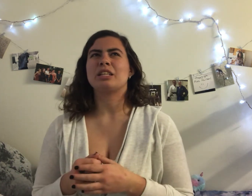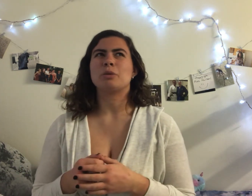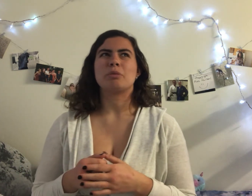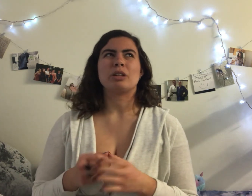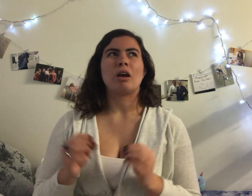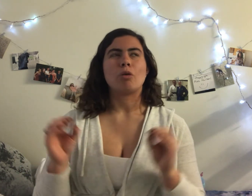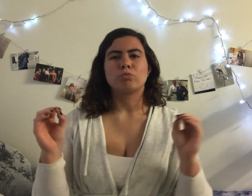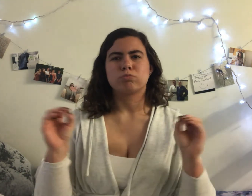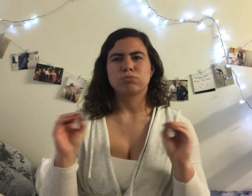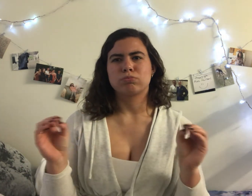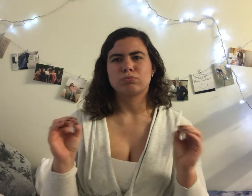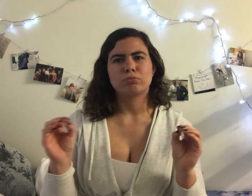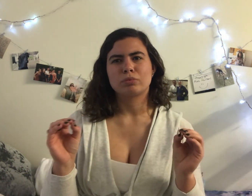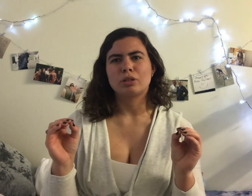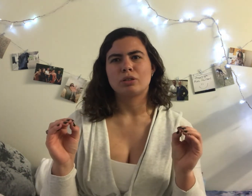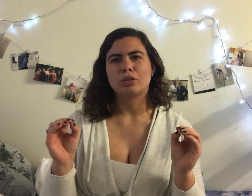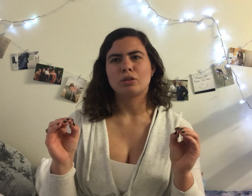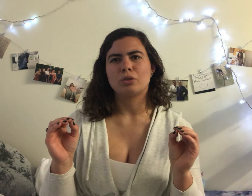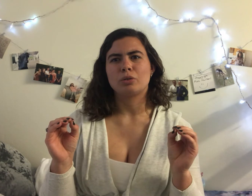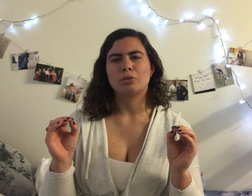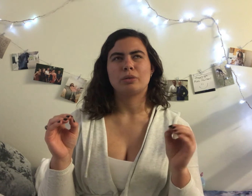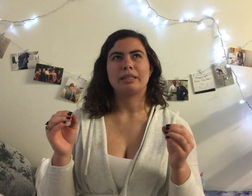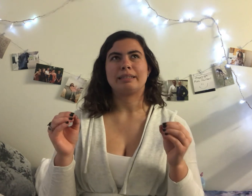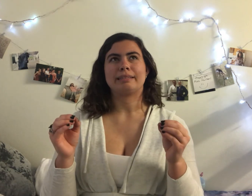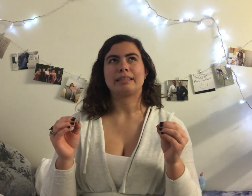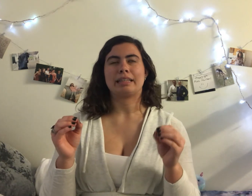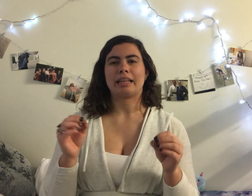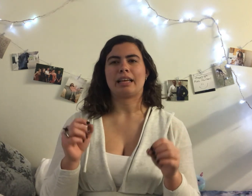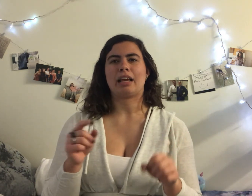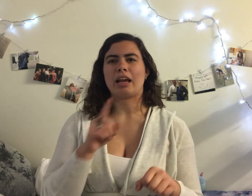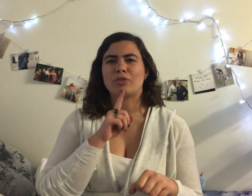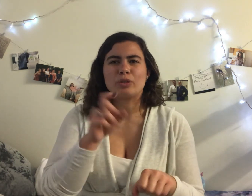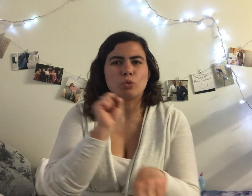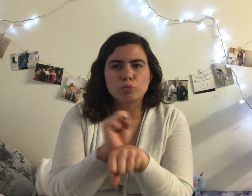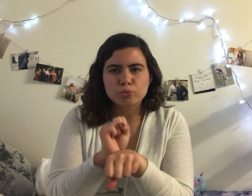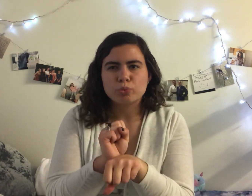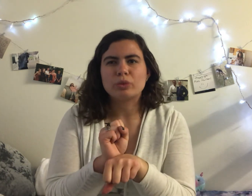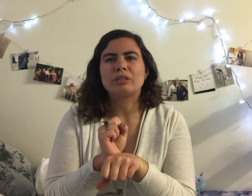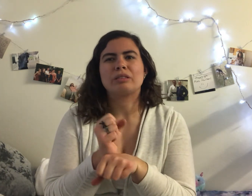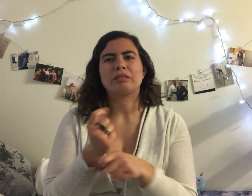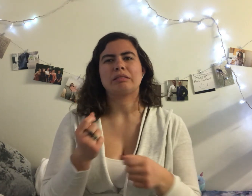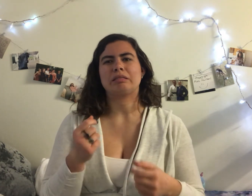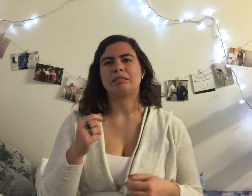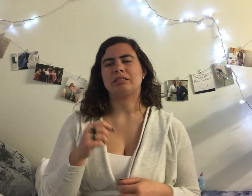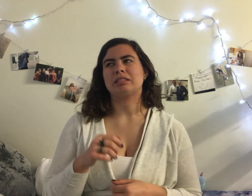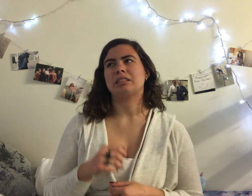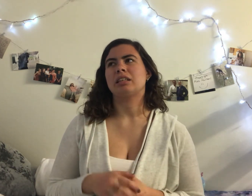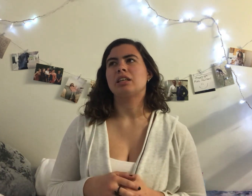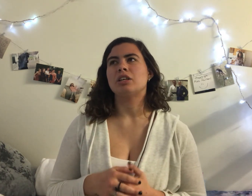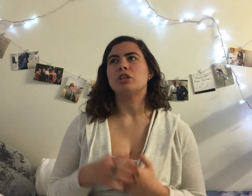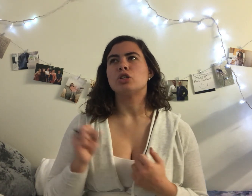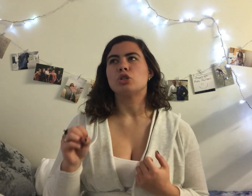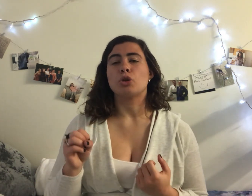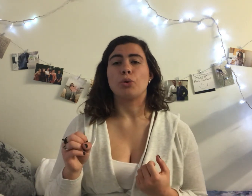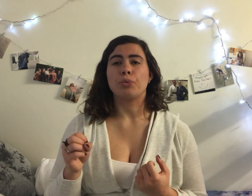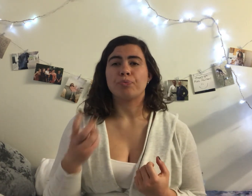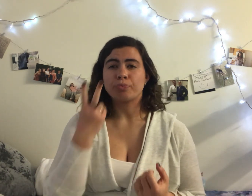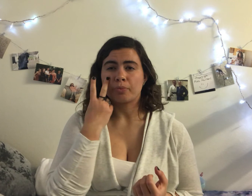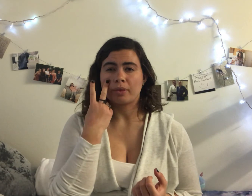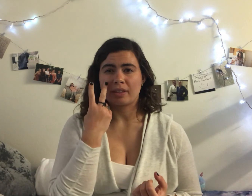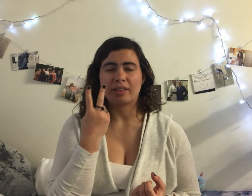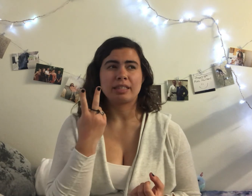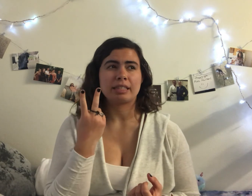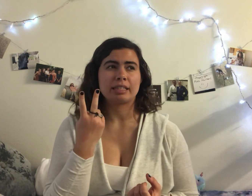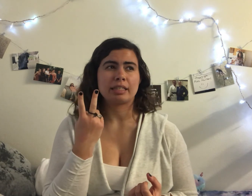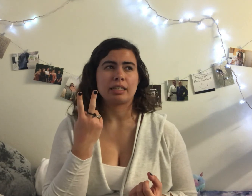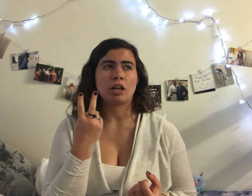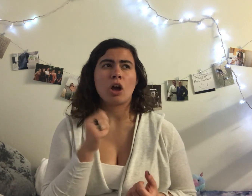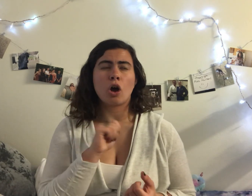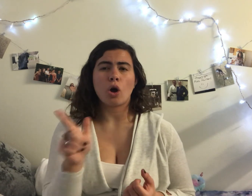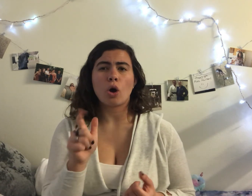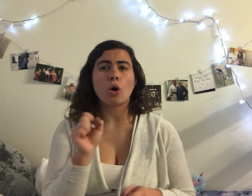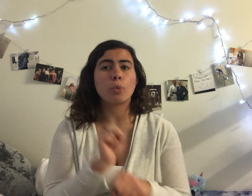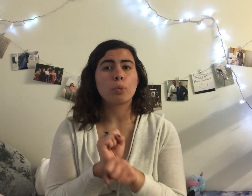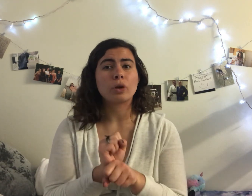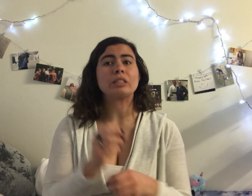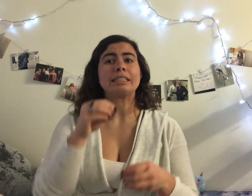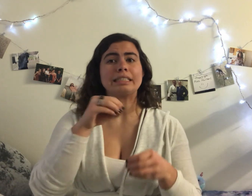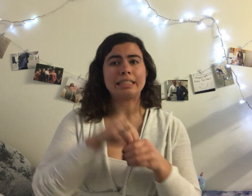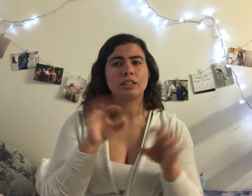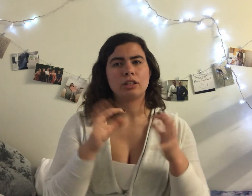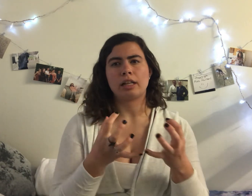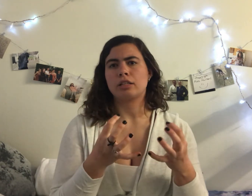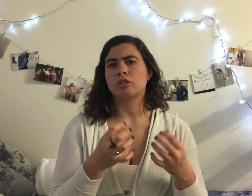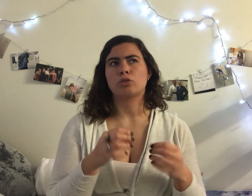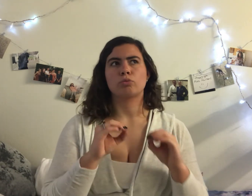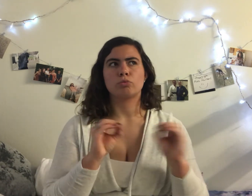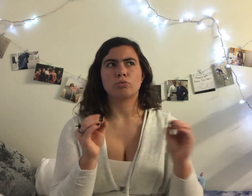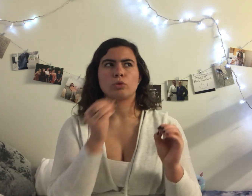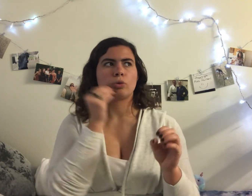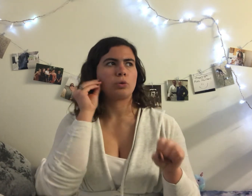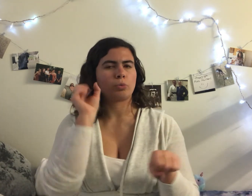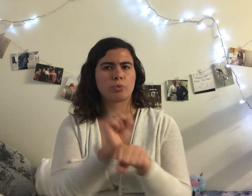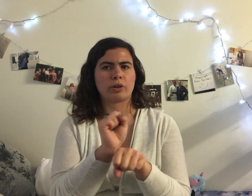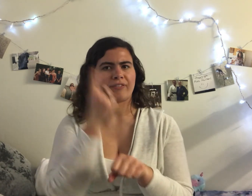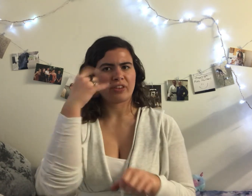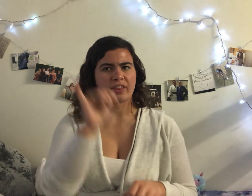There was no real work, so we'll see. All the work is in class so there won't be any homework.